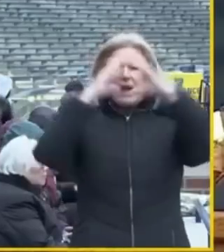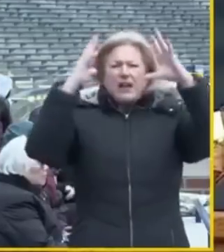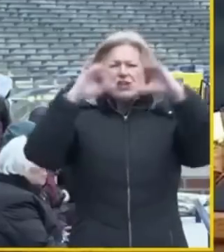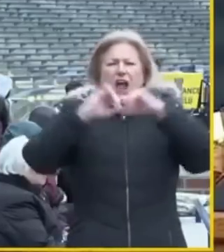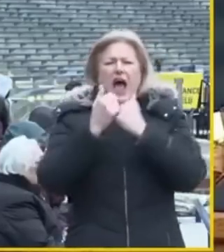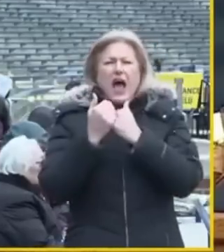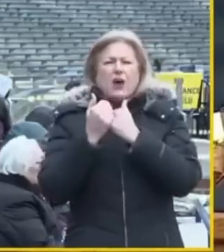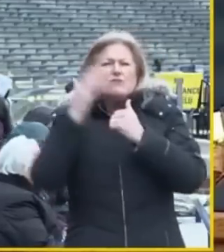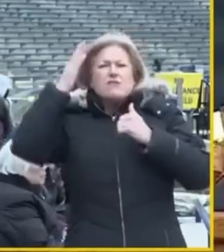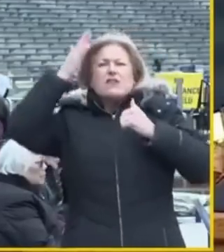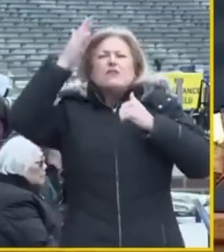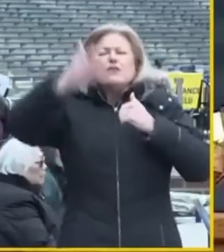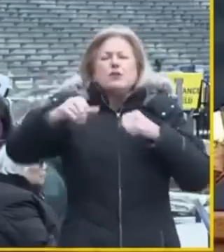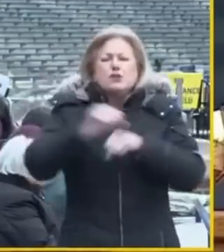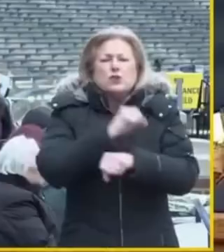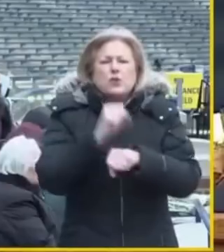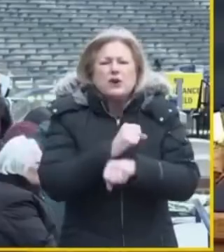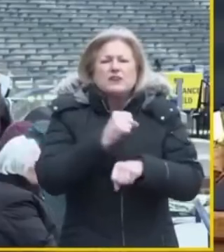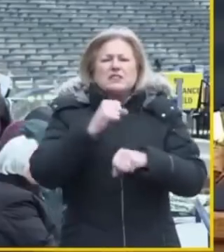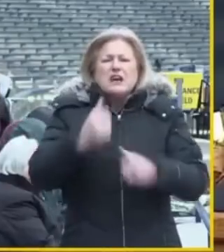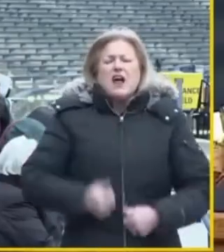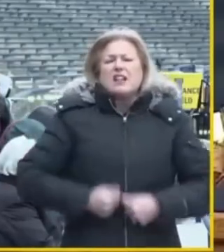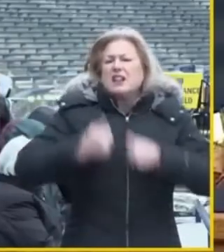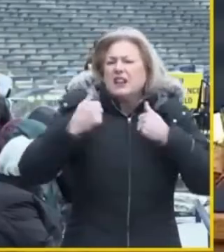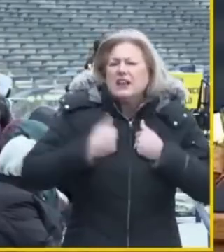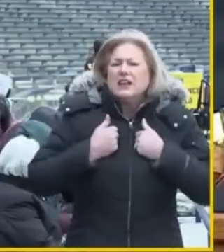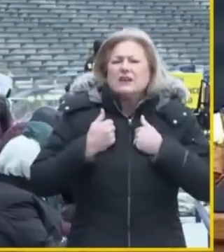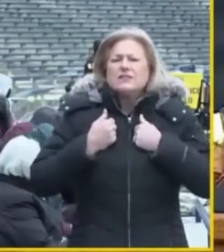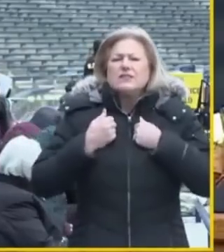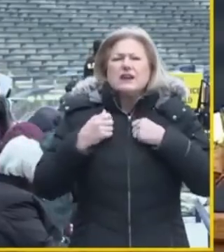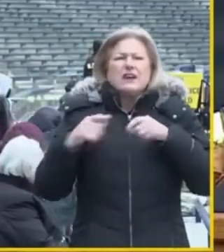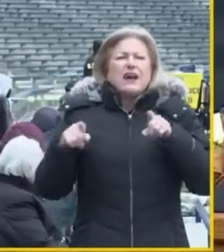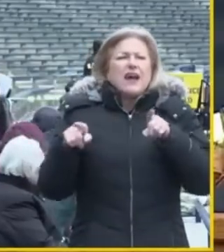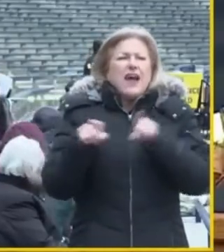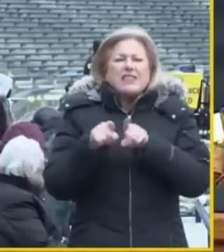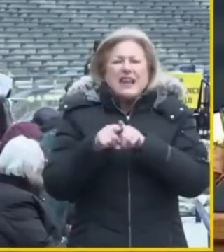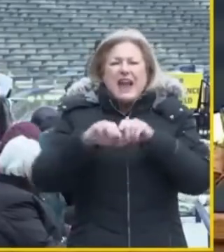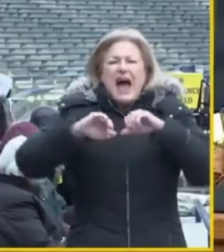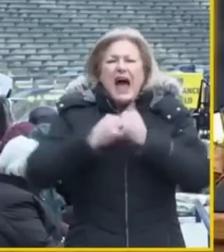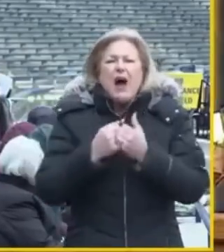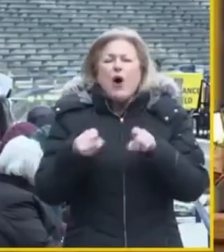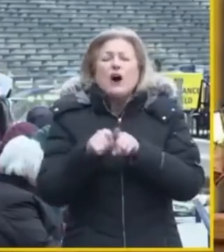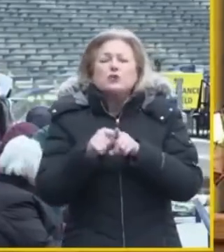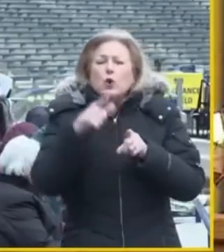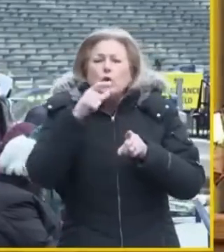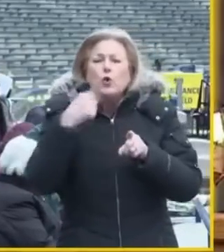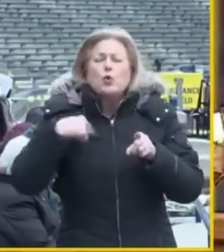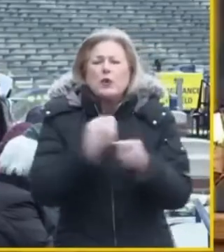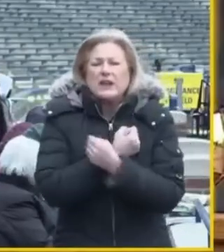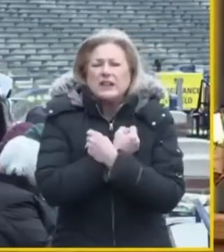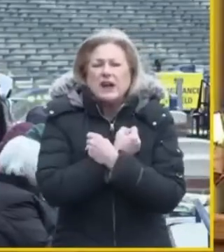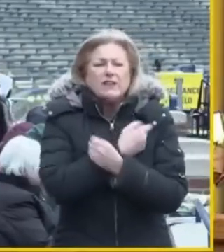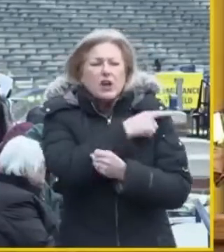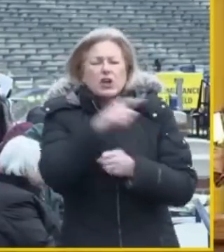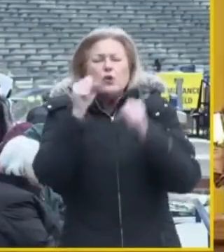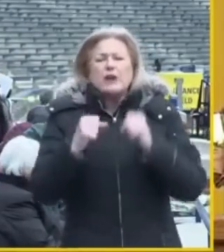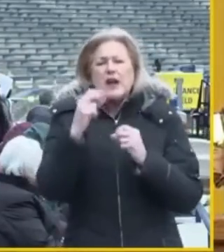how we will live, and how and who we will love. You get to rebuild our institutions.